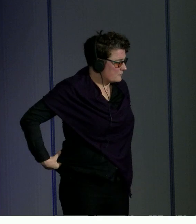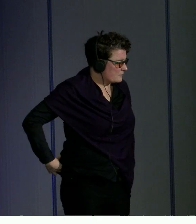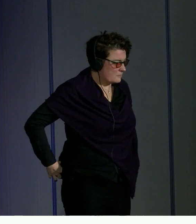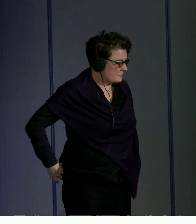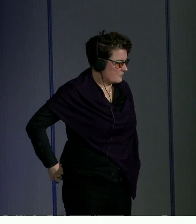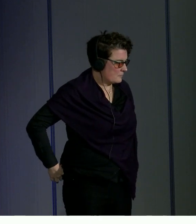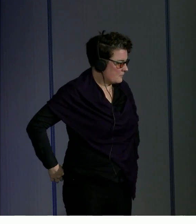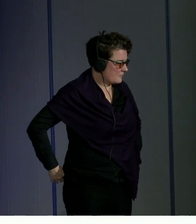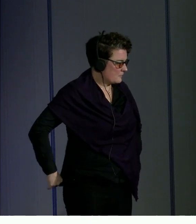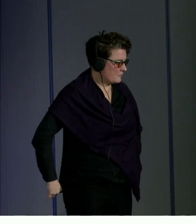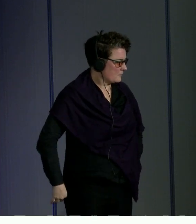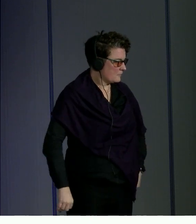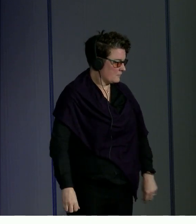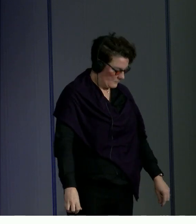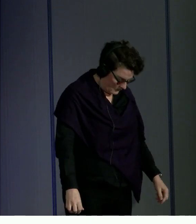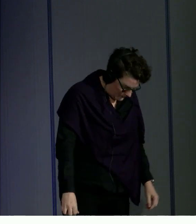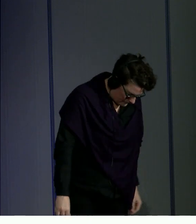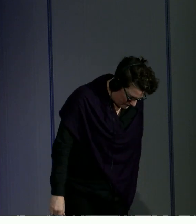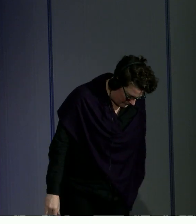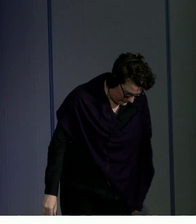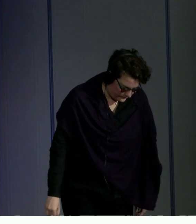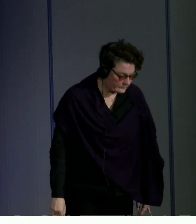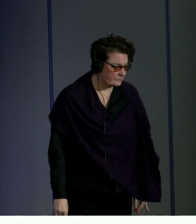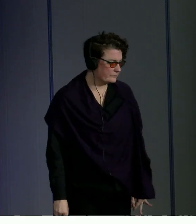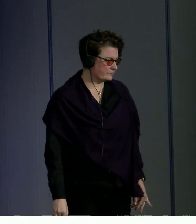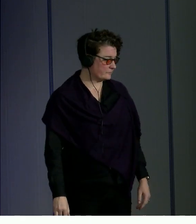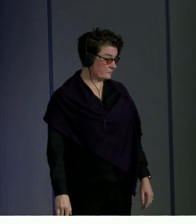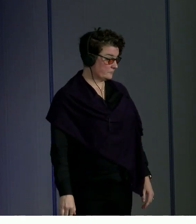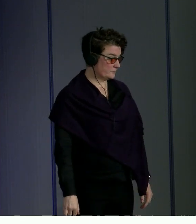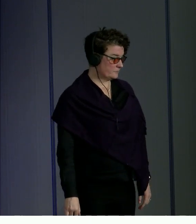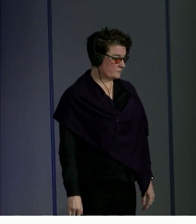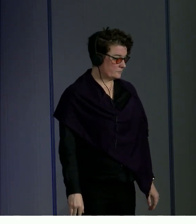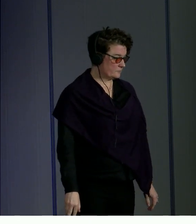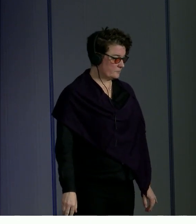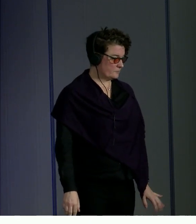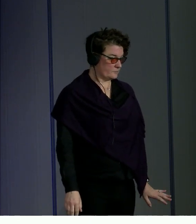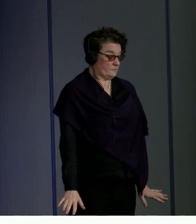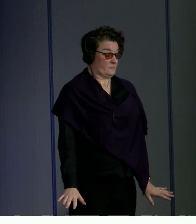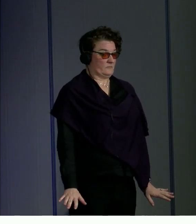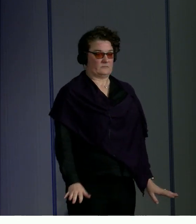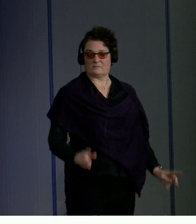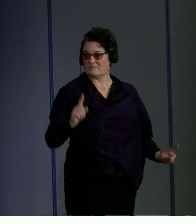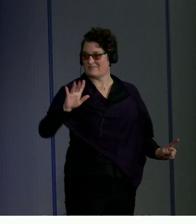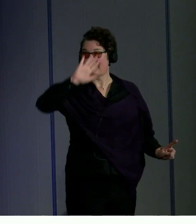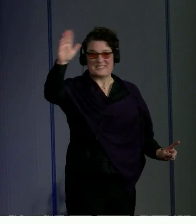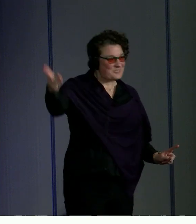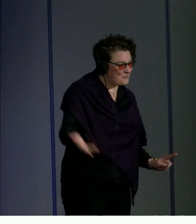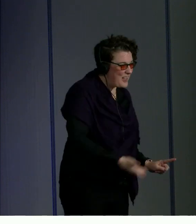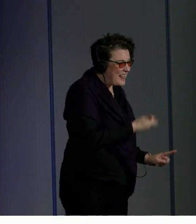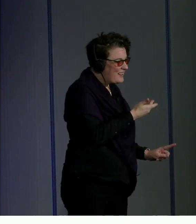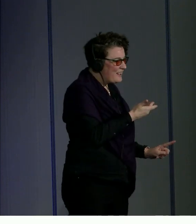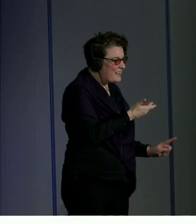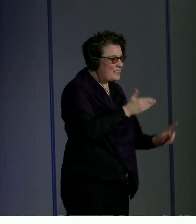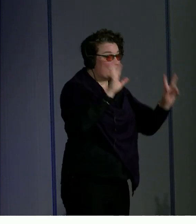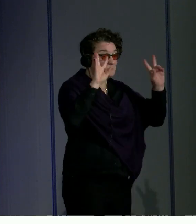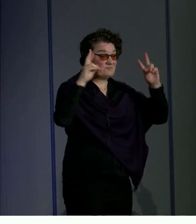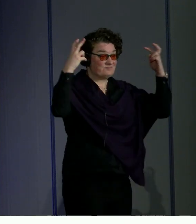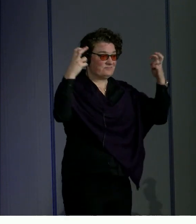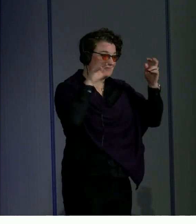Welcome to Accessibility and